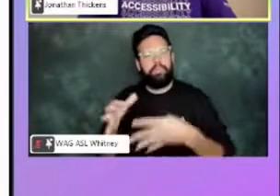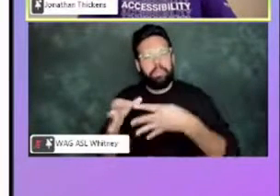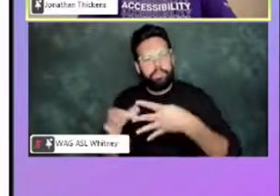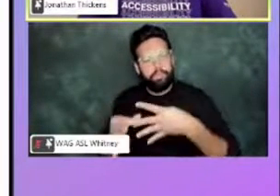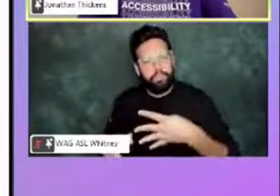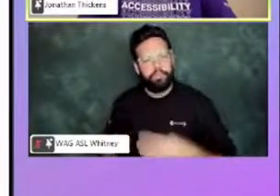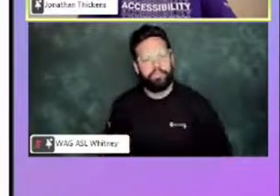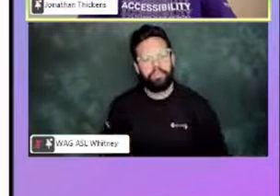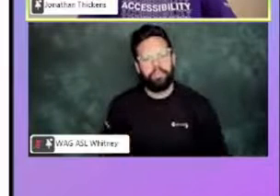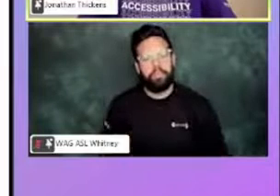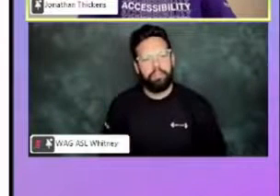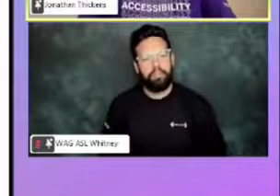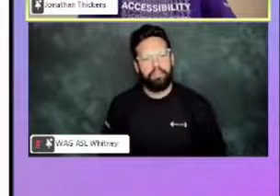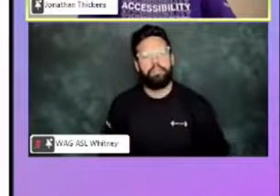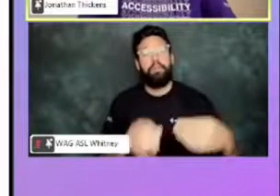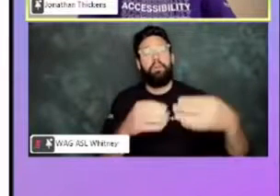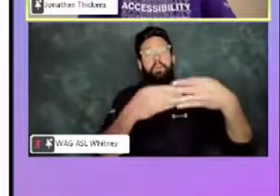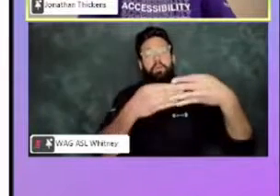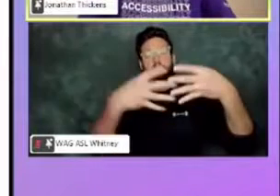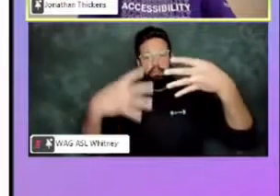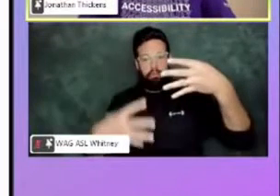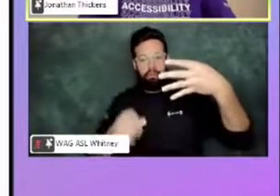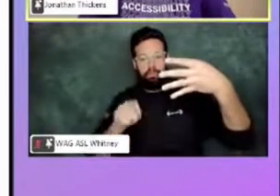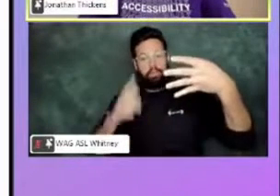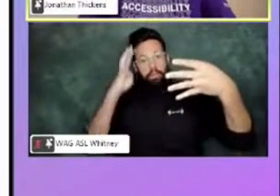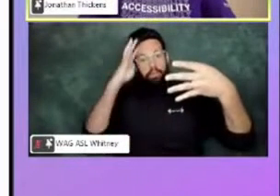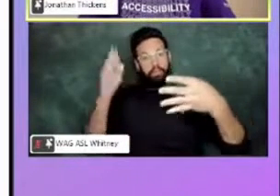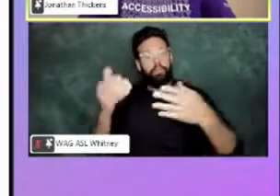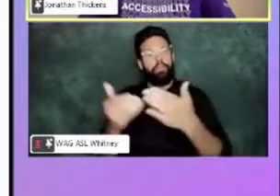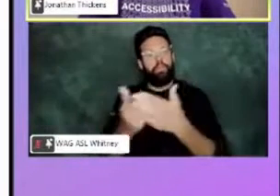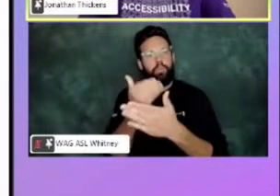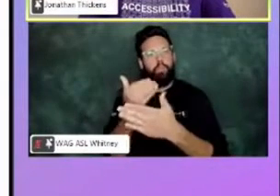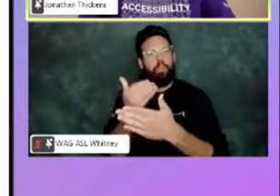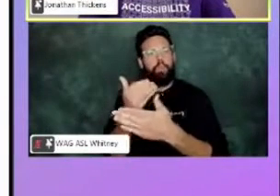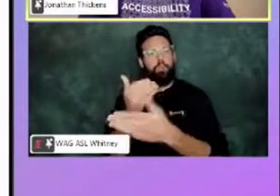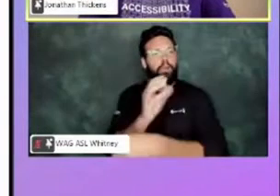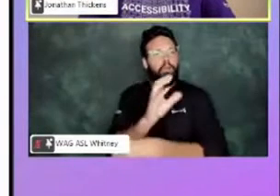With that new branch created, we're gonna go find the source code for the images with those missing alt tags.